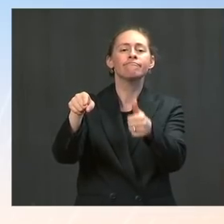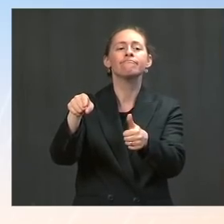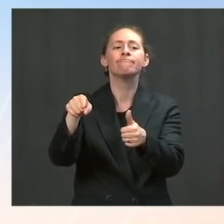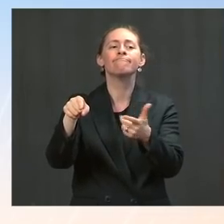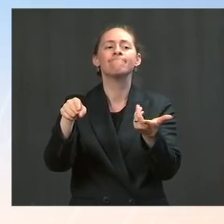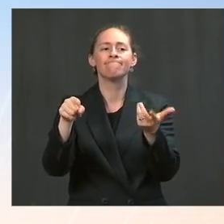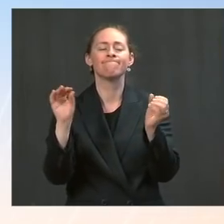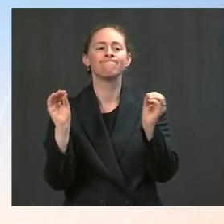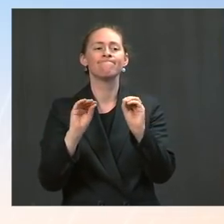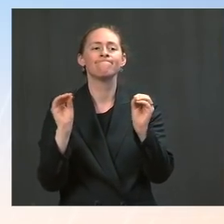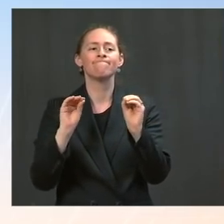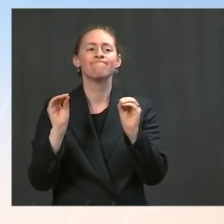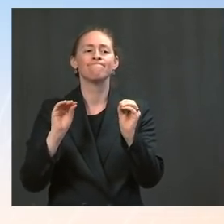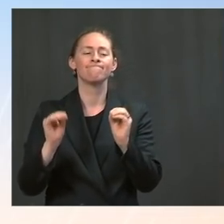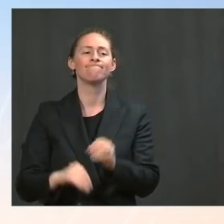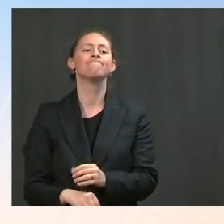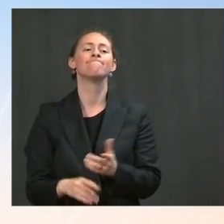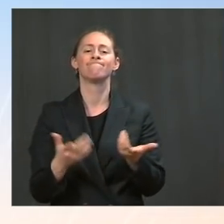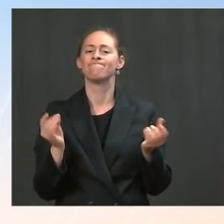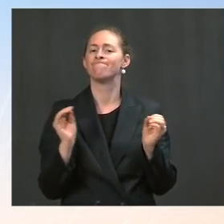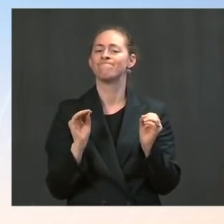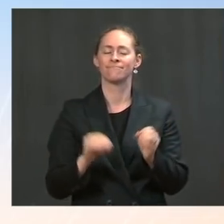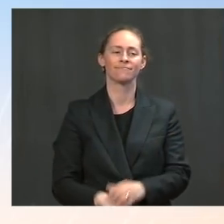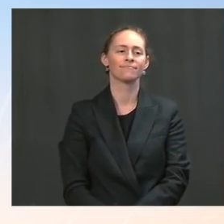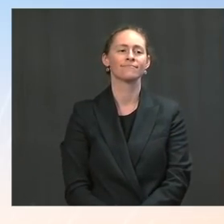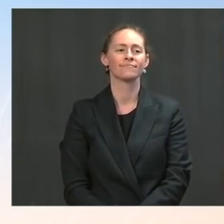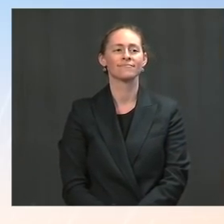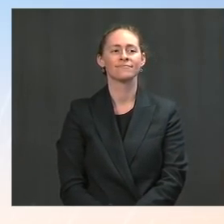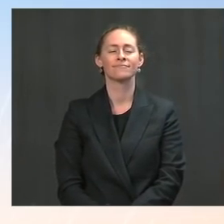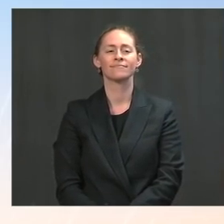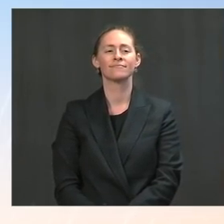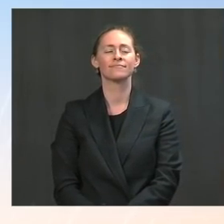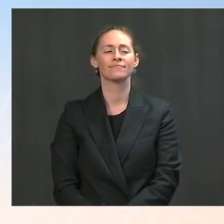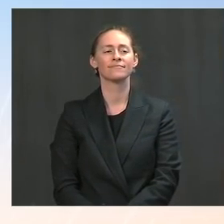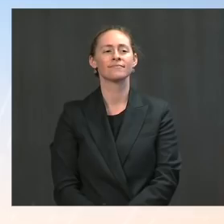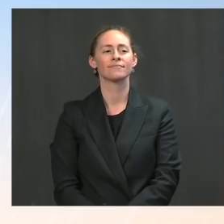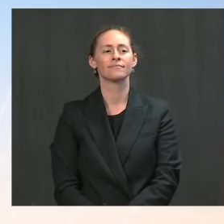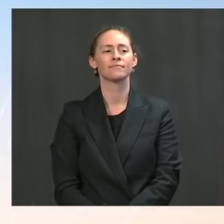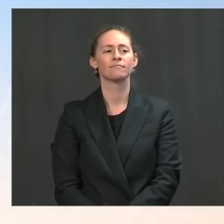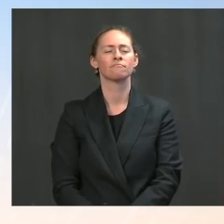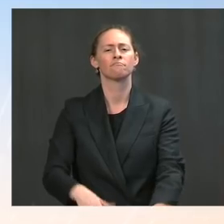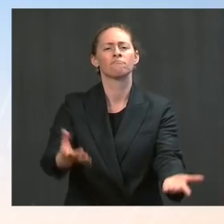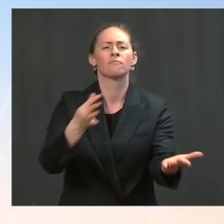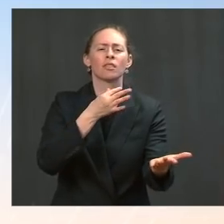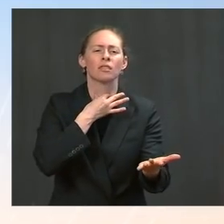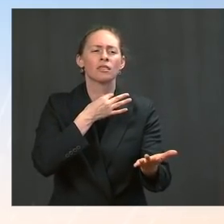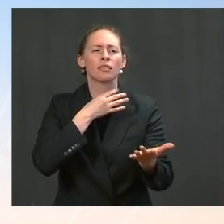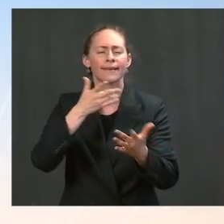Ms. Psaki: Or on virtually live, I should say. Yes. The Press: Following up on the health misinformation, do you consider claims by some in the conservative circles